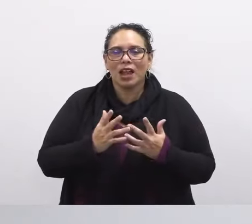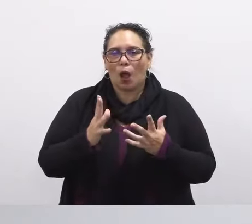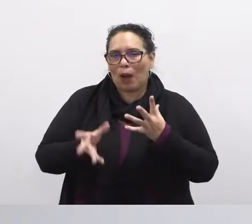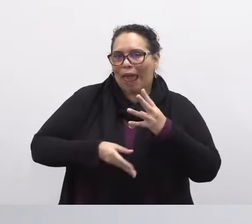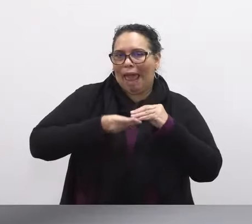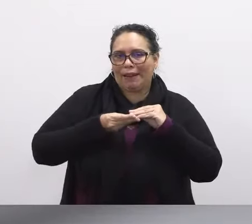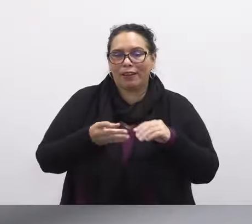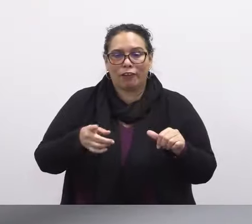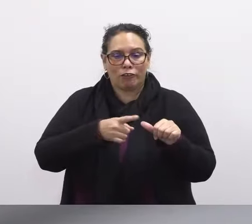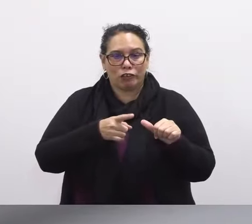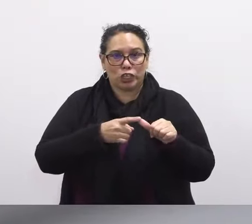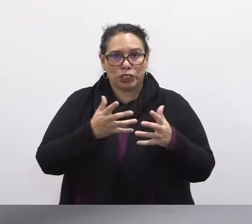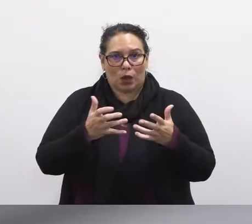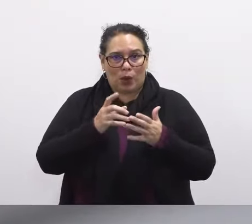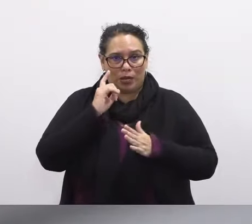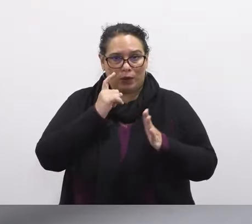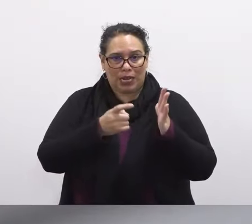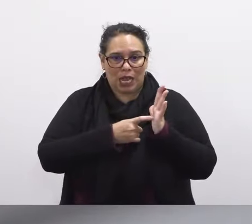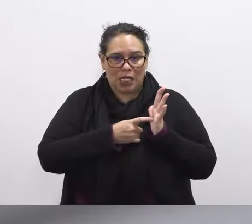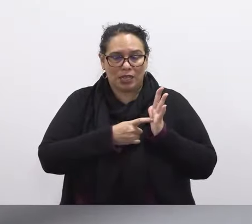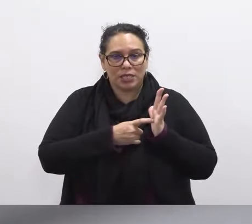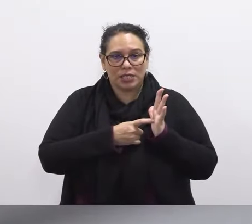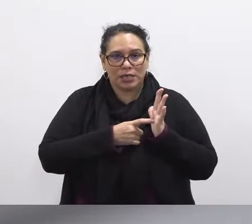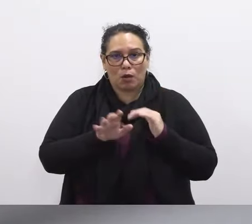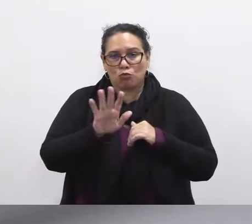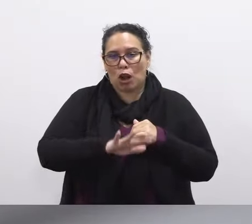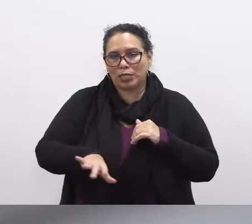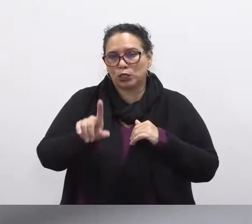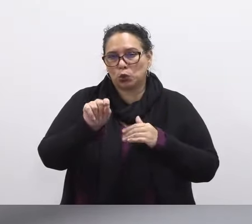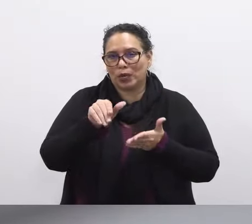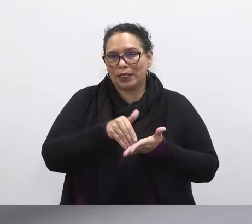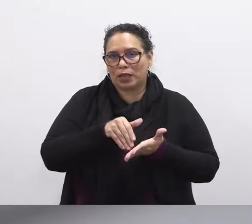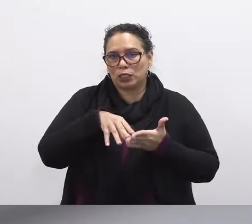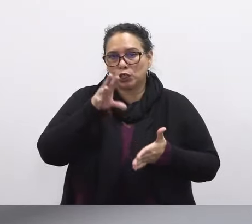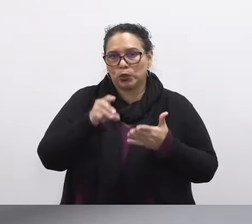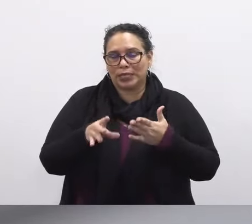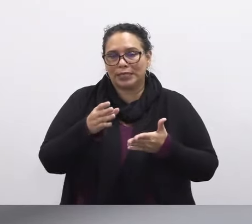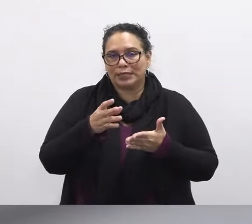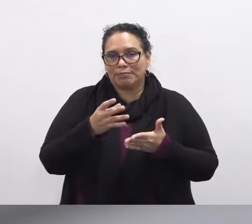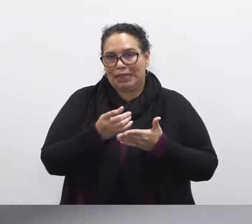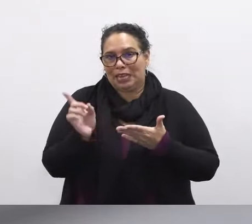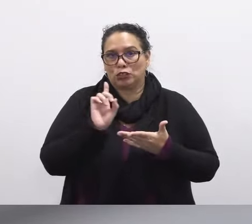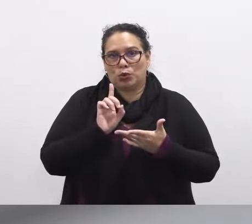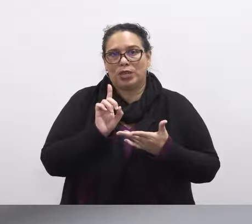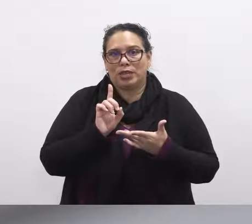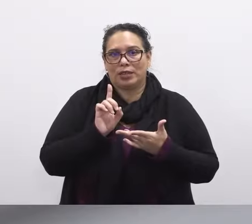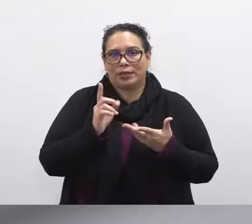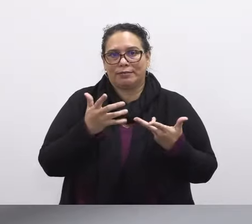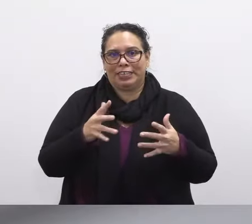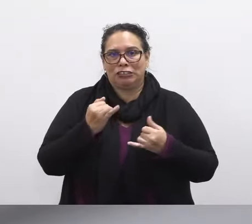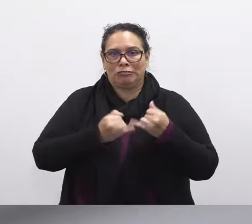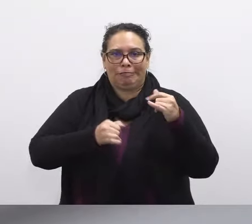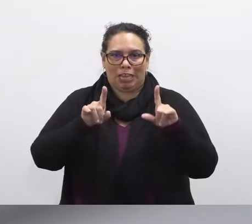First, I wanna acknowledge the approximately 20,000 students last week that were completing their finals,